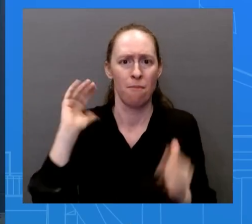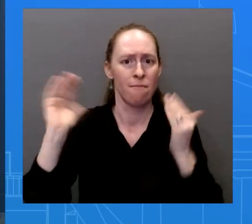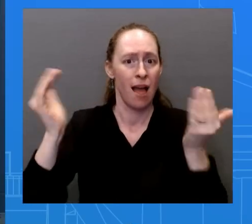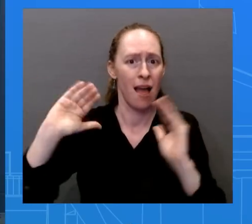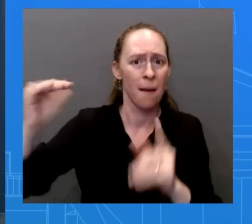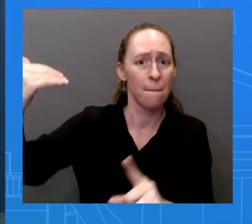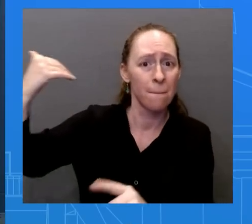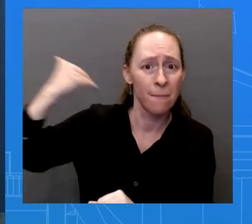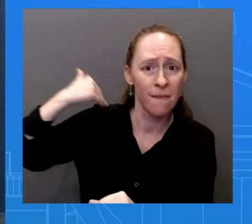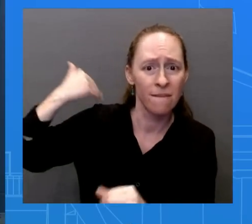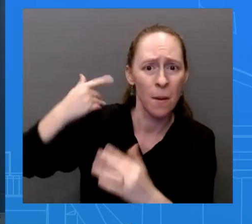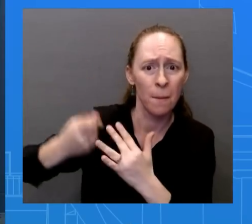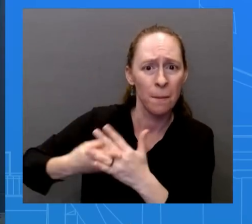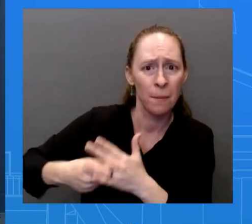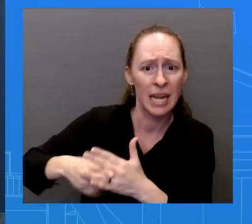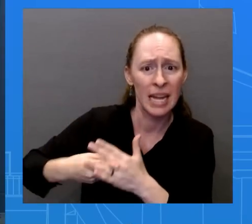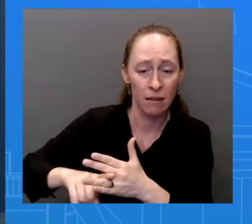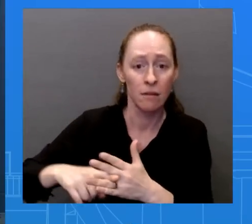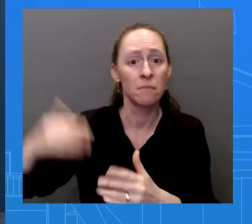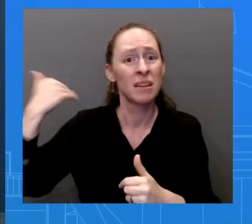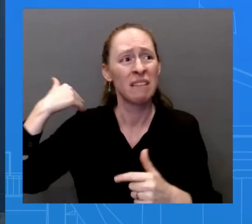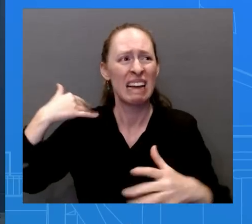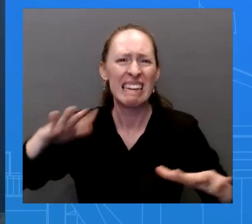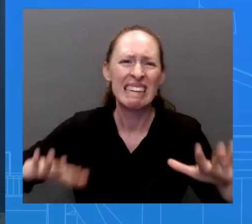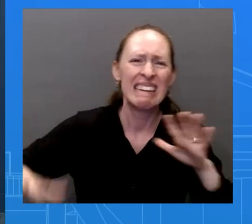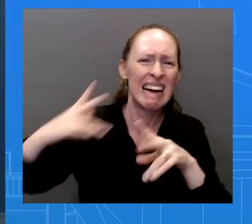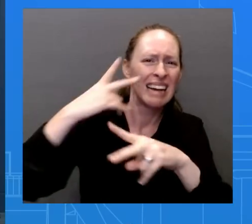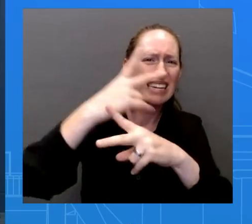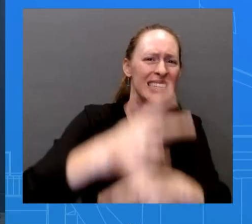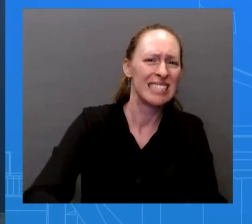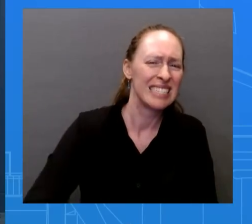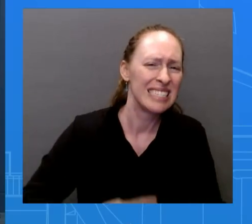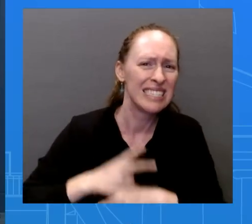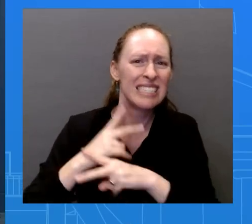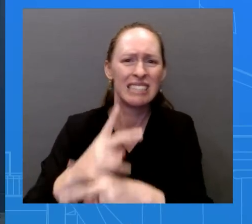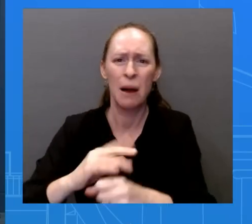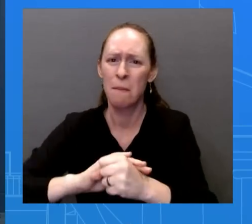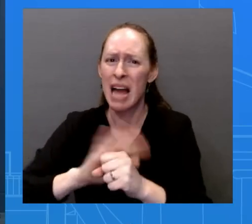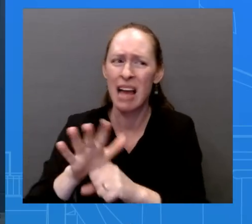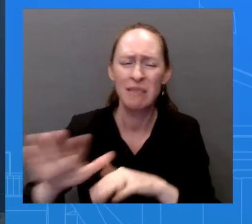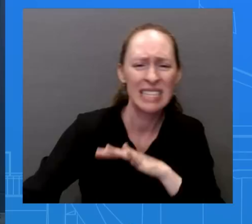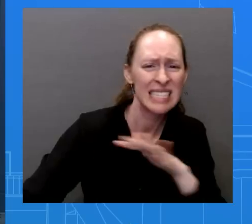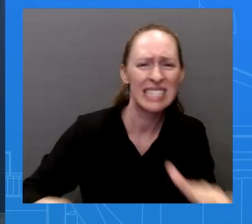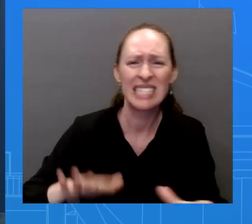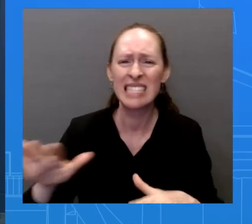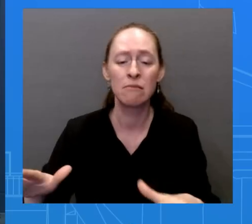It's happened because of the leadership of this President -- his leadership on vaccines, on treatments, on testing.